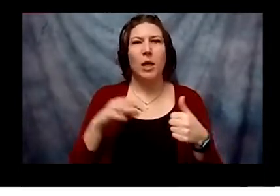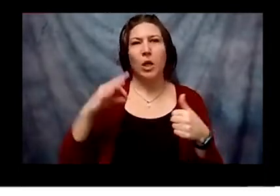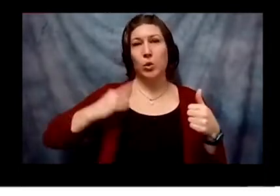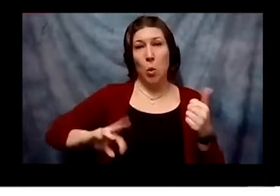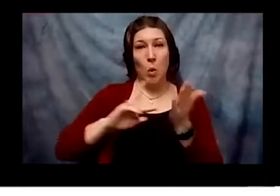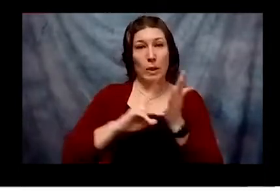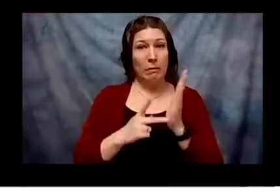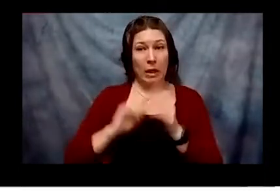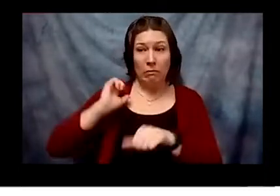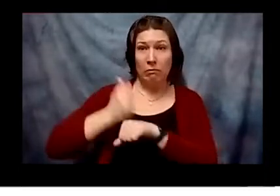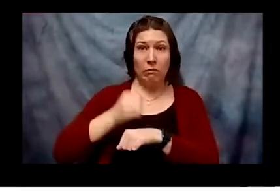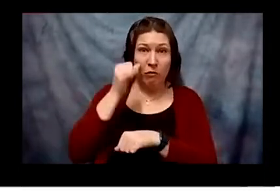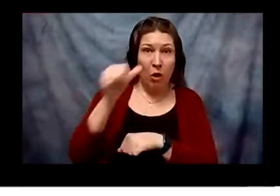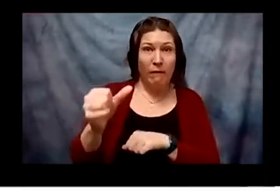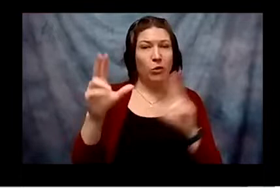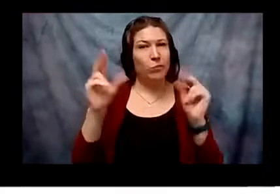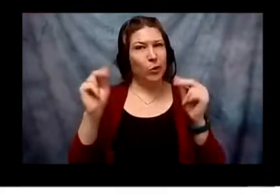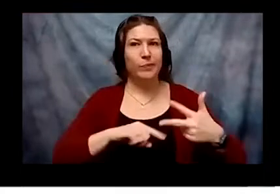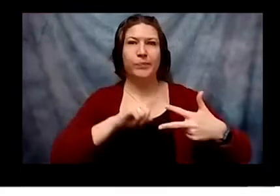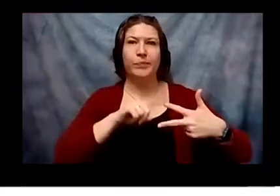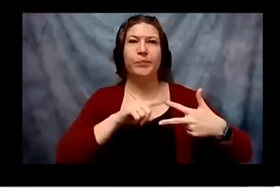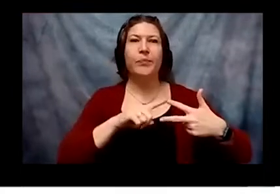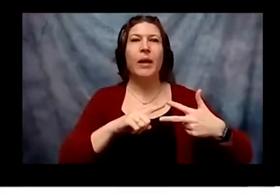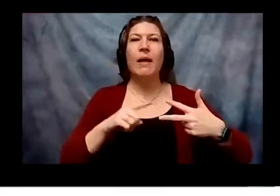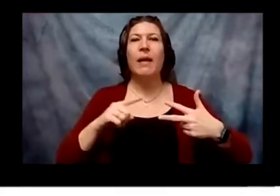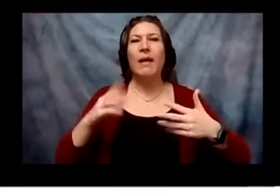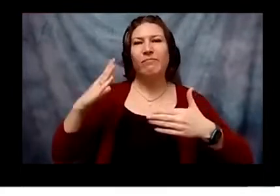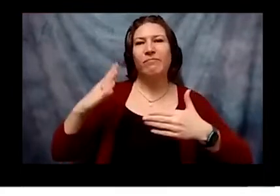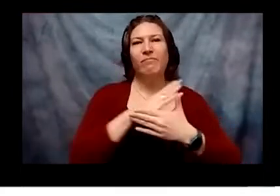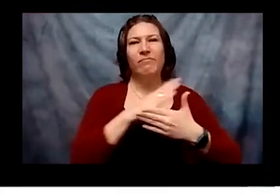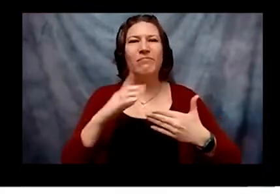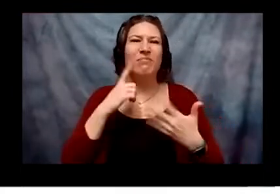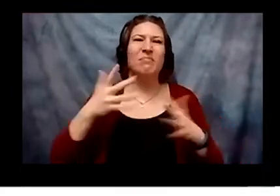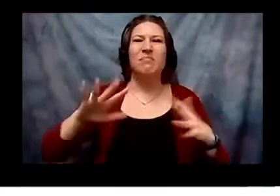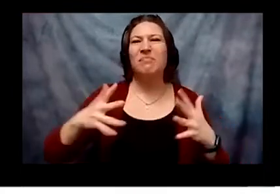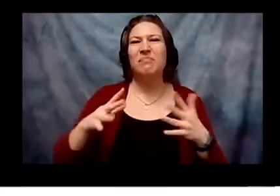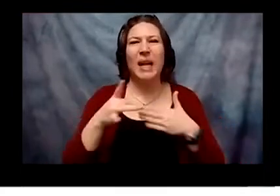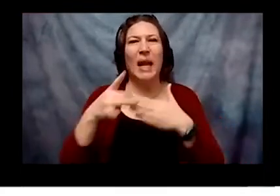Number 2, the scale is a rough guide for identifying and helping children;